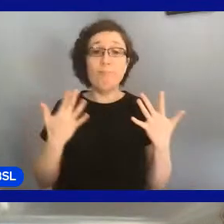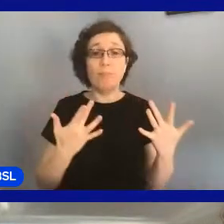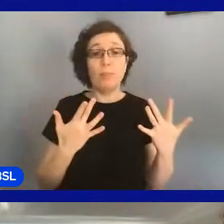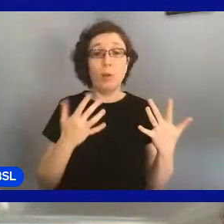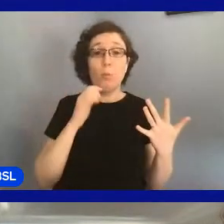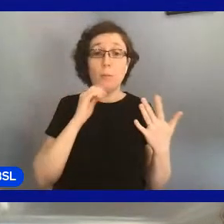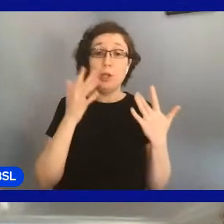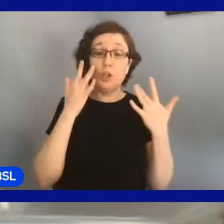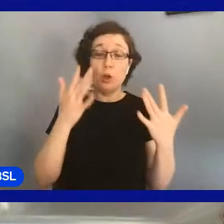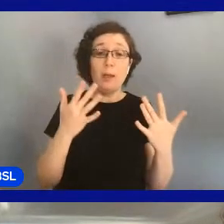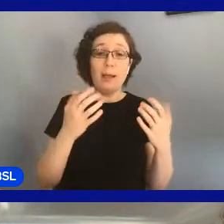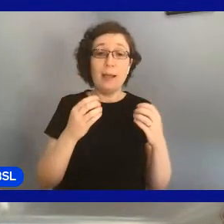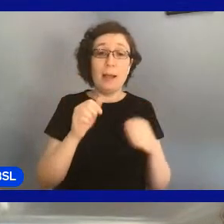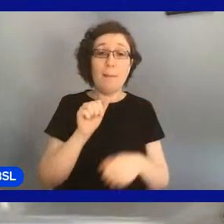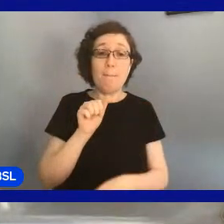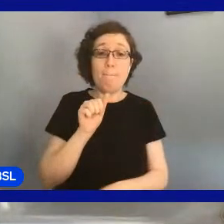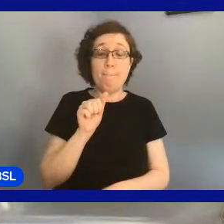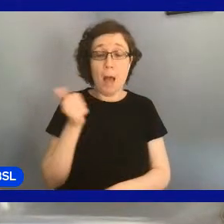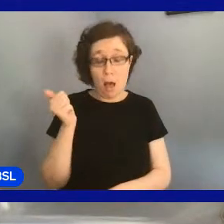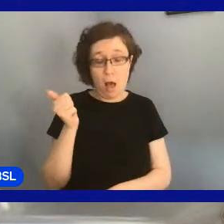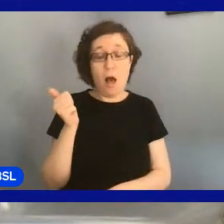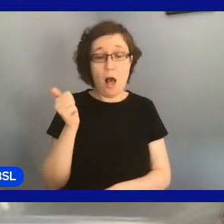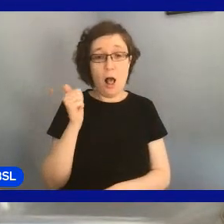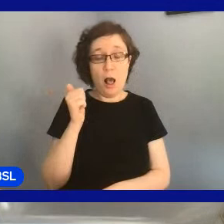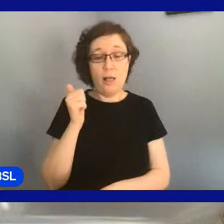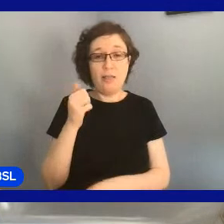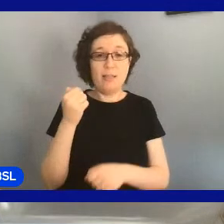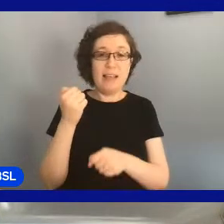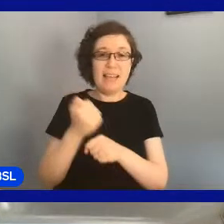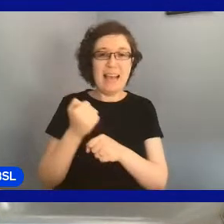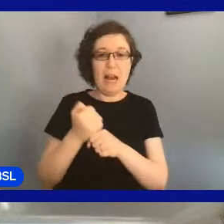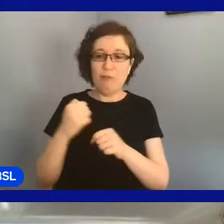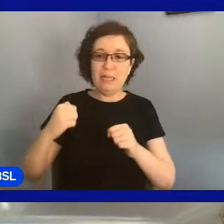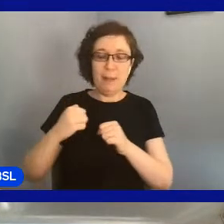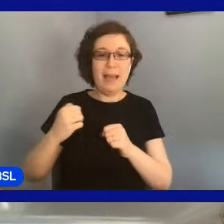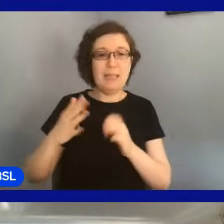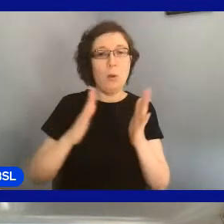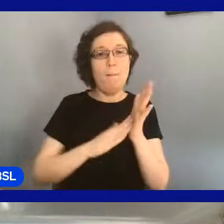showing all of our MARK: Work at our gallery space in Bath.